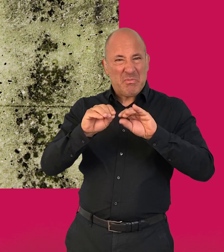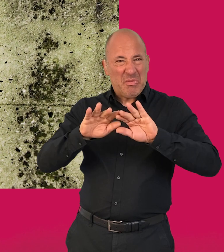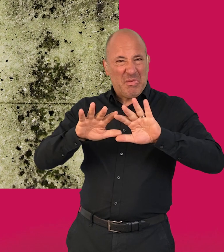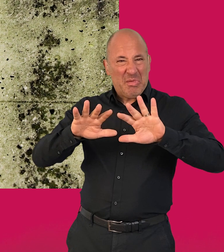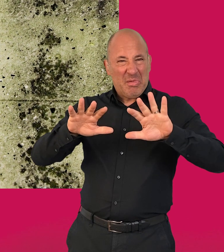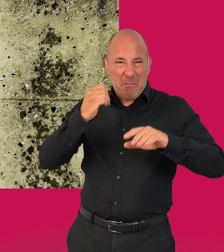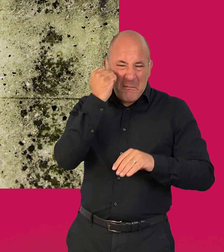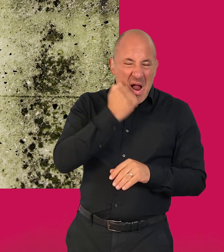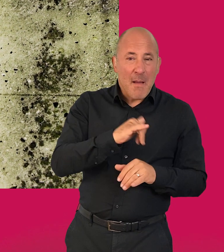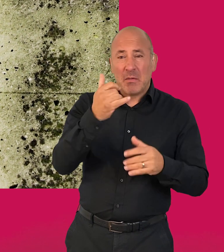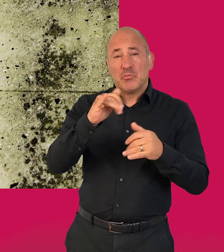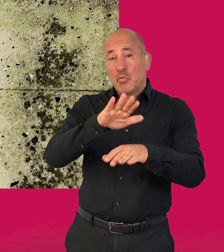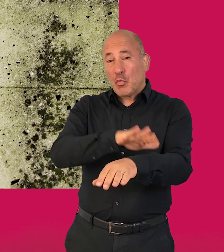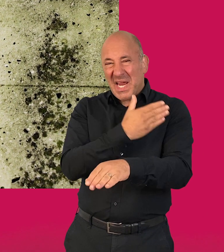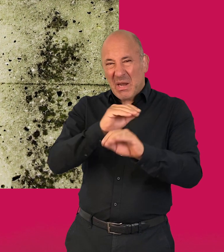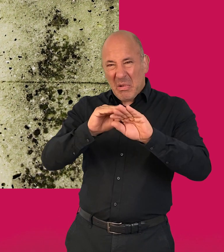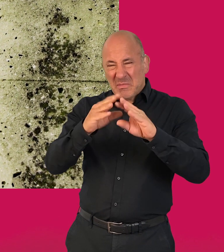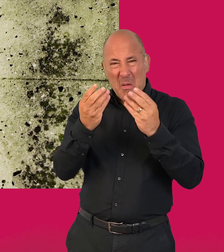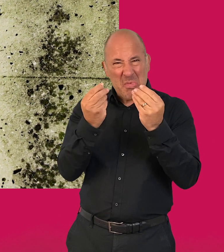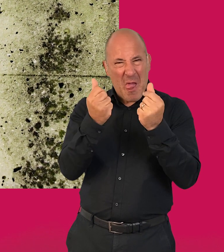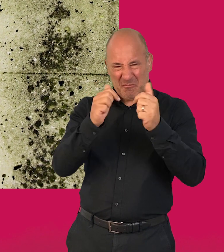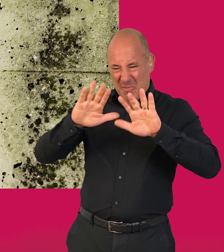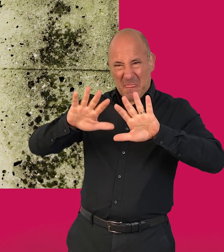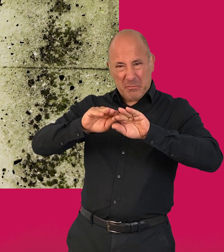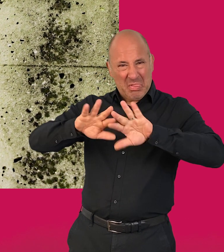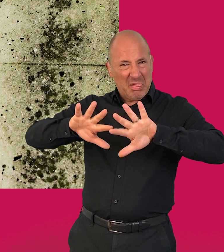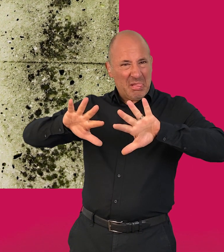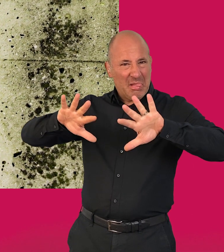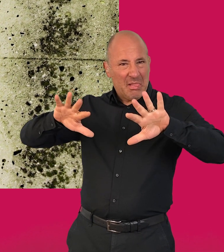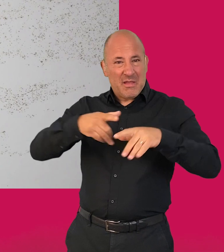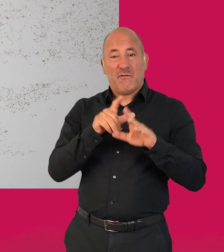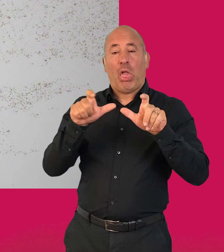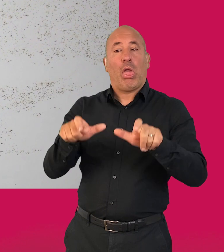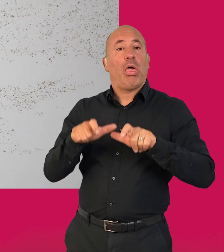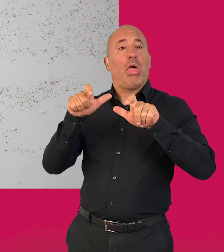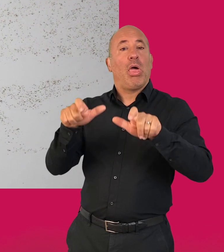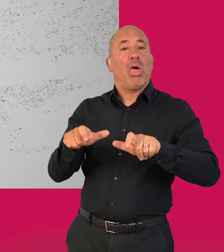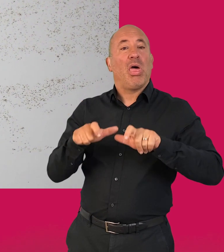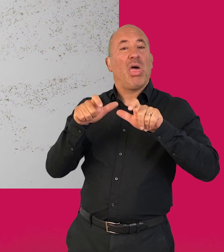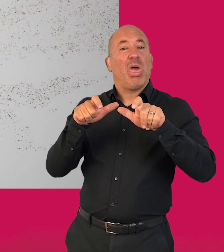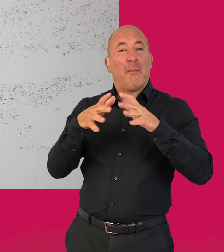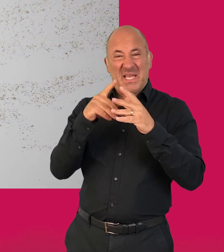It has a black or green appearance and can sometimes be slimy. If you leave it untreated